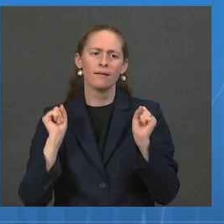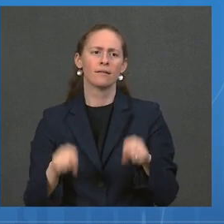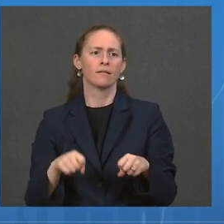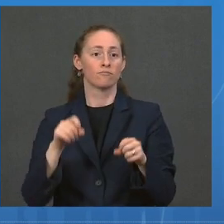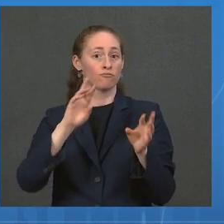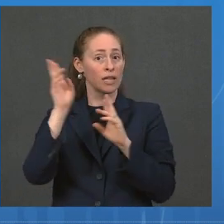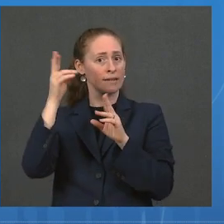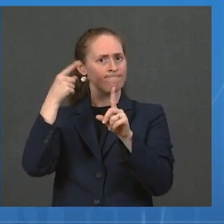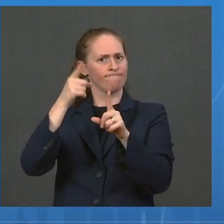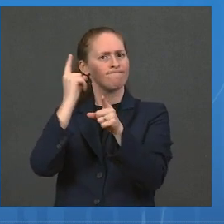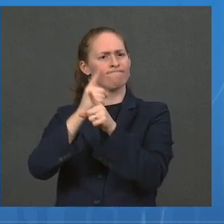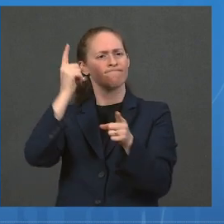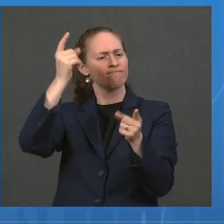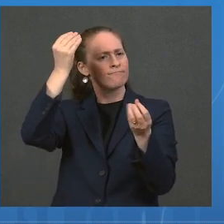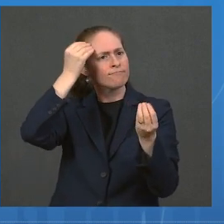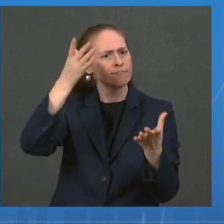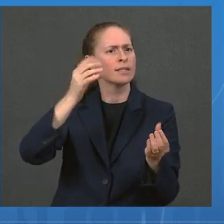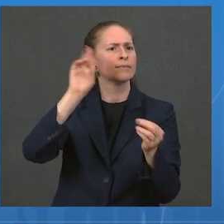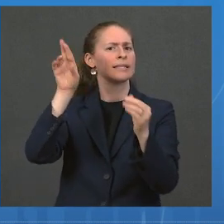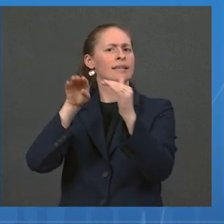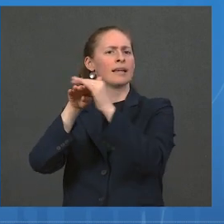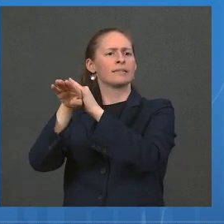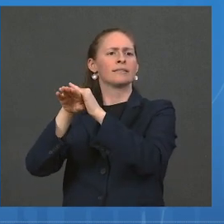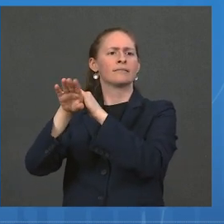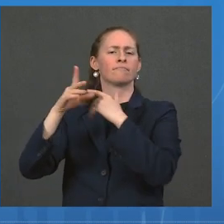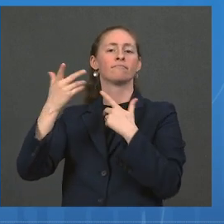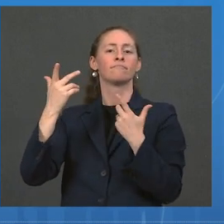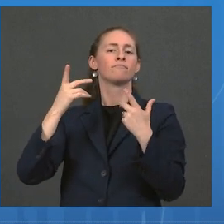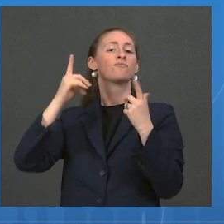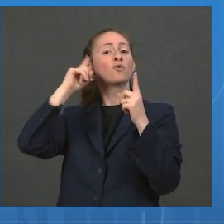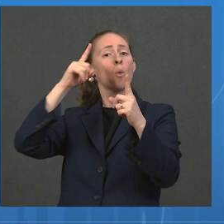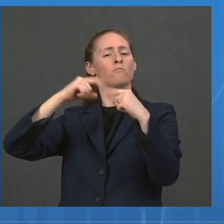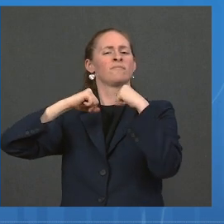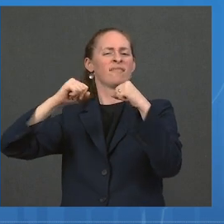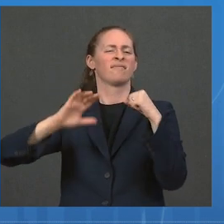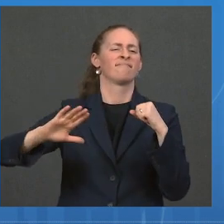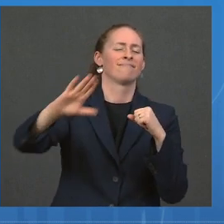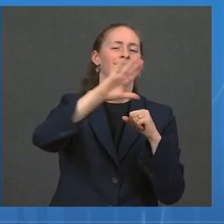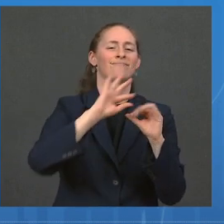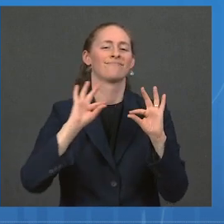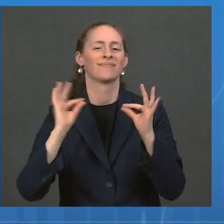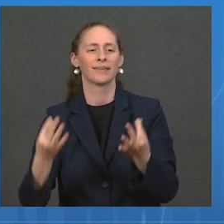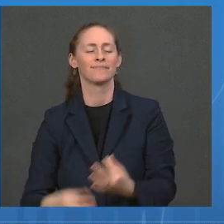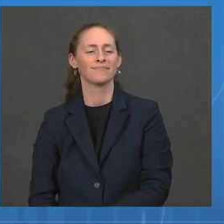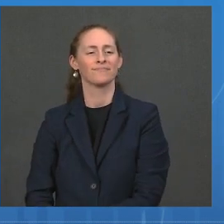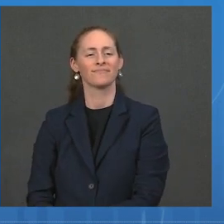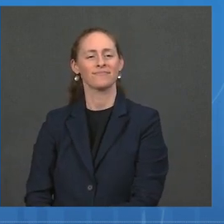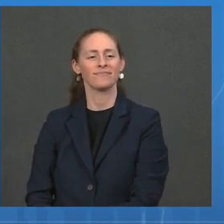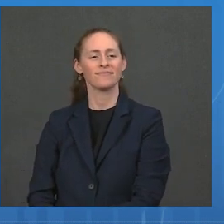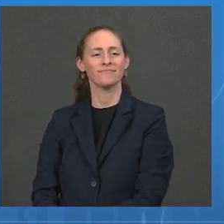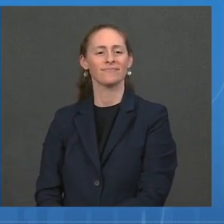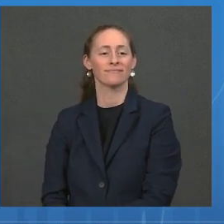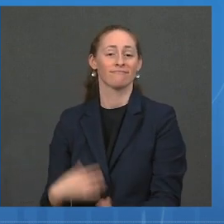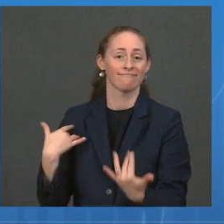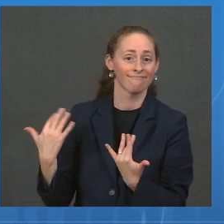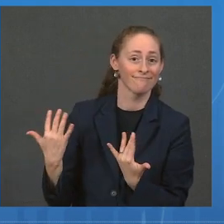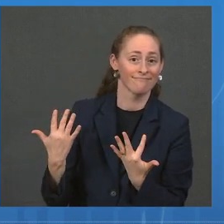and the access they need to protect their families. Finally, as we await this decision, the best thing that we can do to protect our children